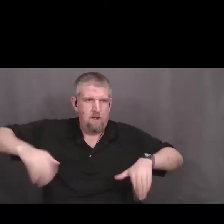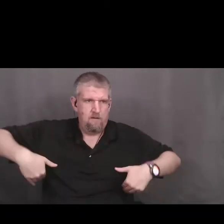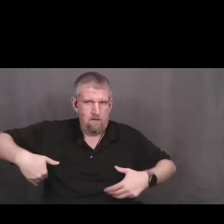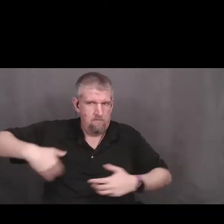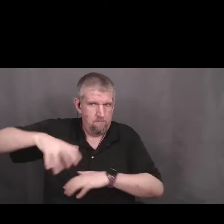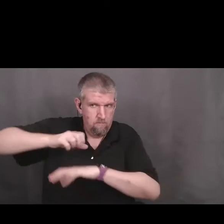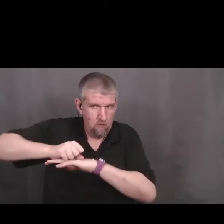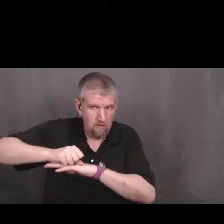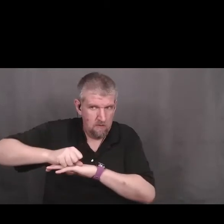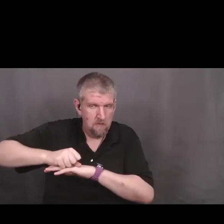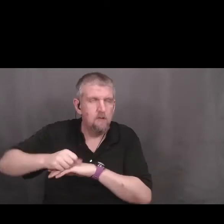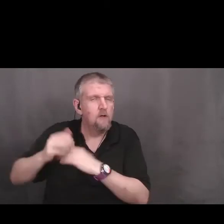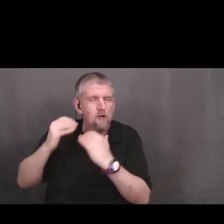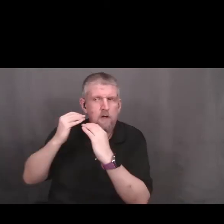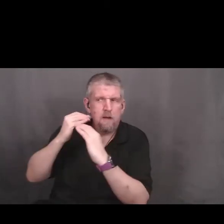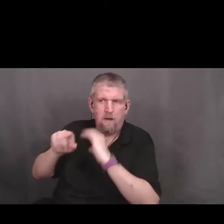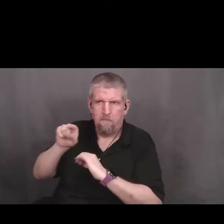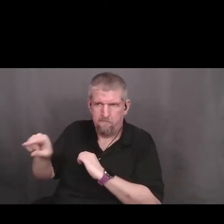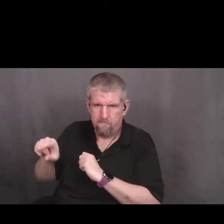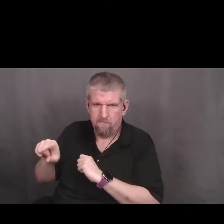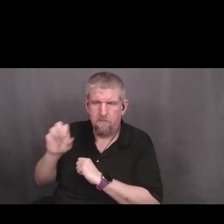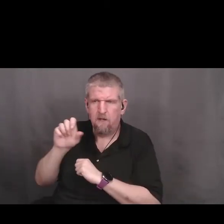you can email her and I'll read off her email,